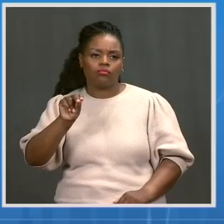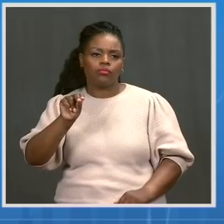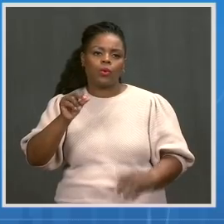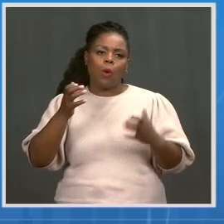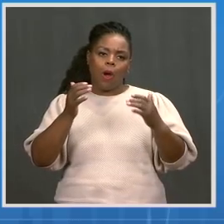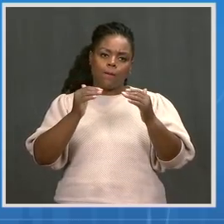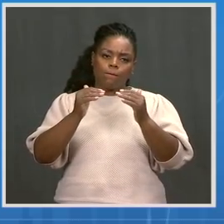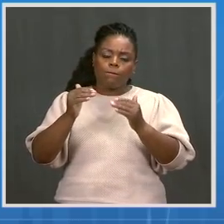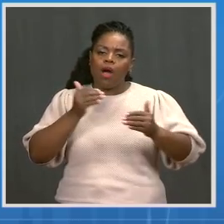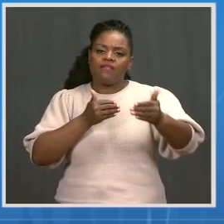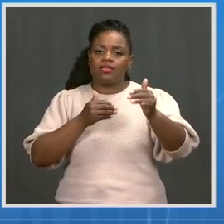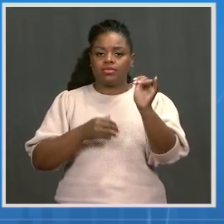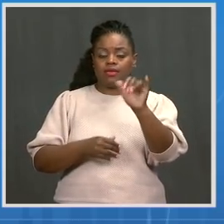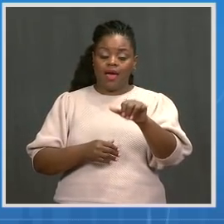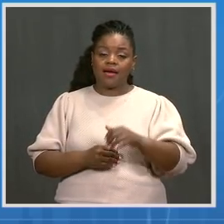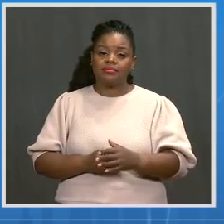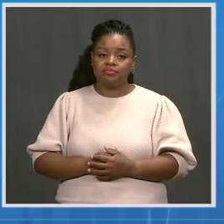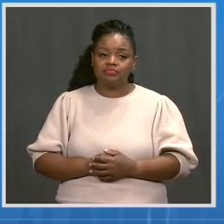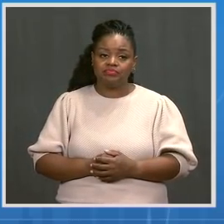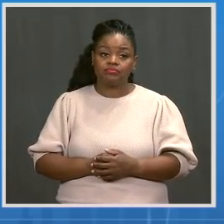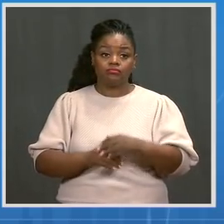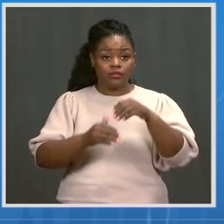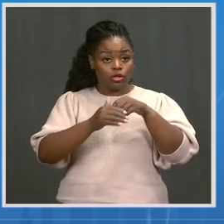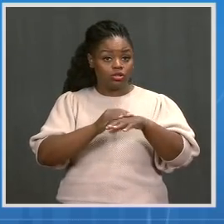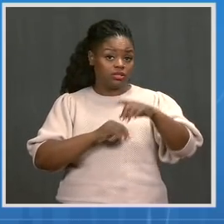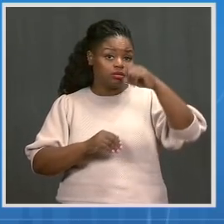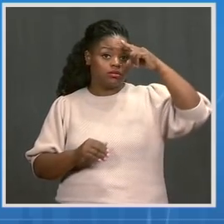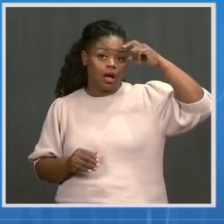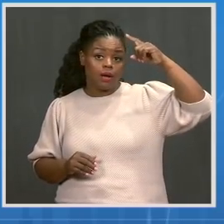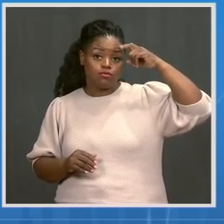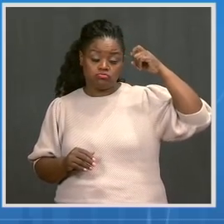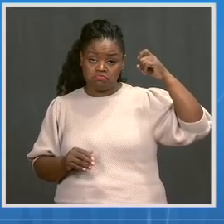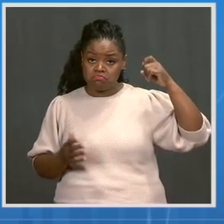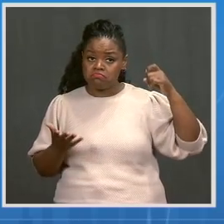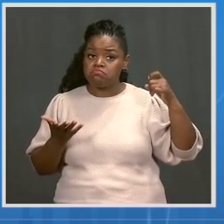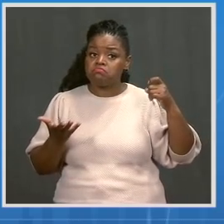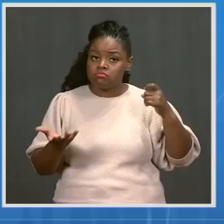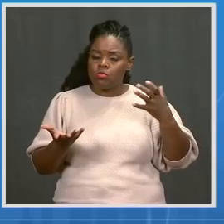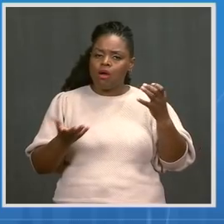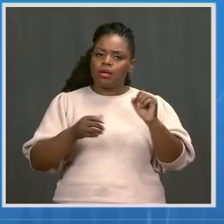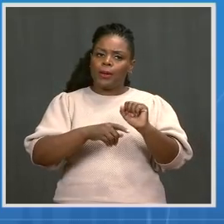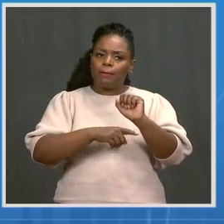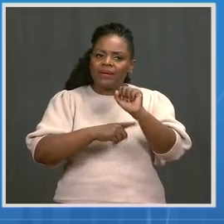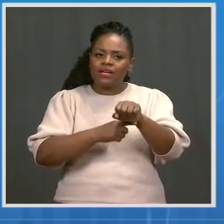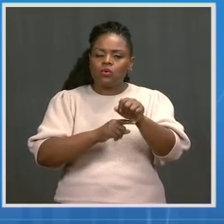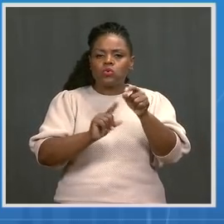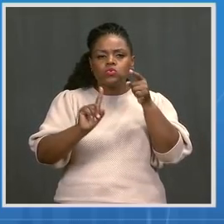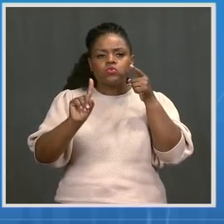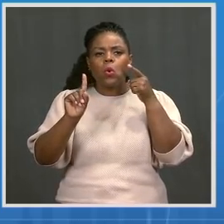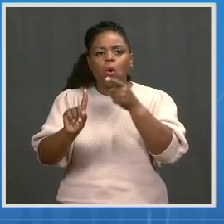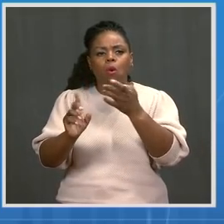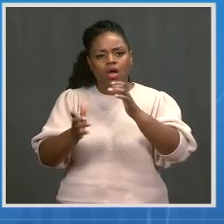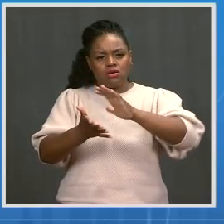into the summer and beyond, with the ultimate goal of crushing the outbreak completely in the United States.